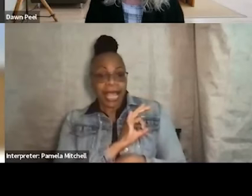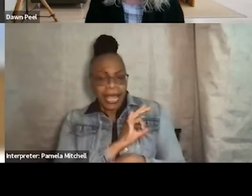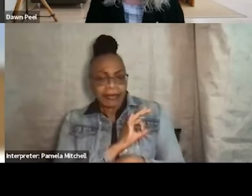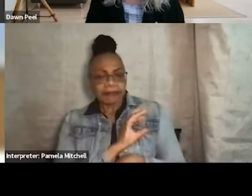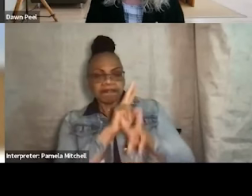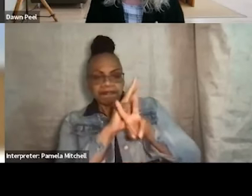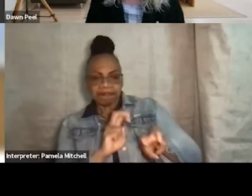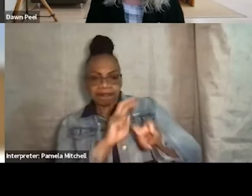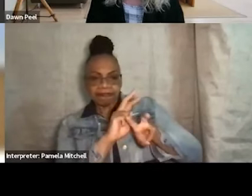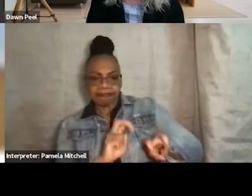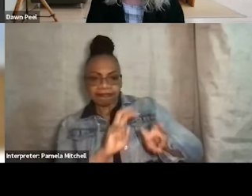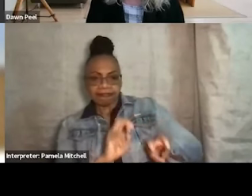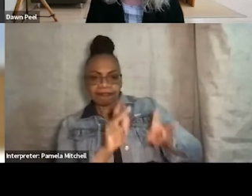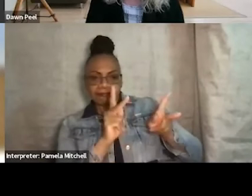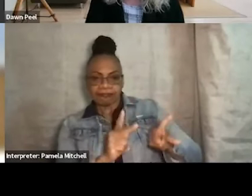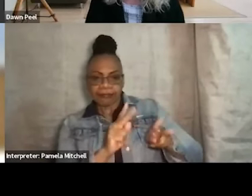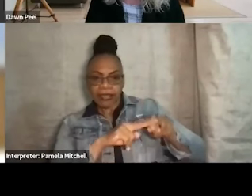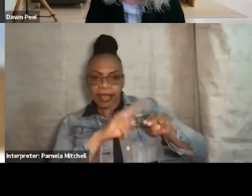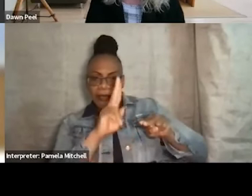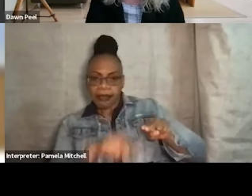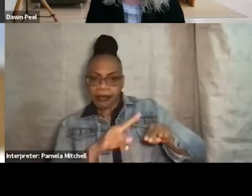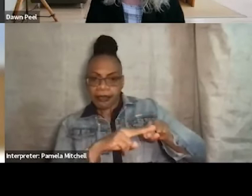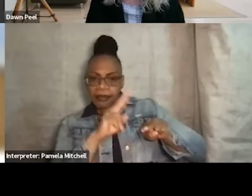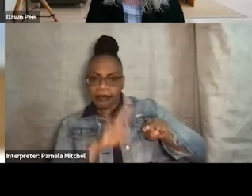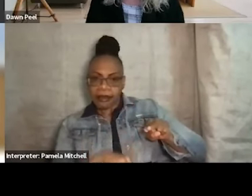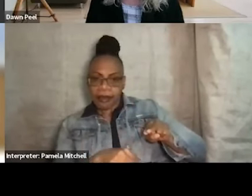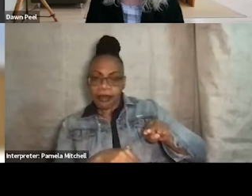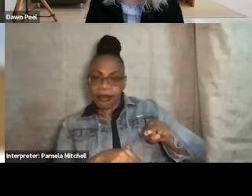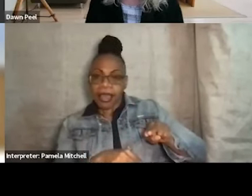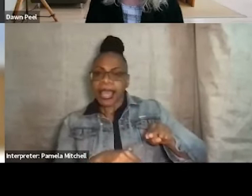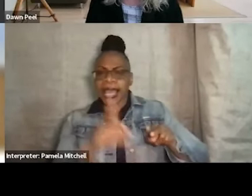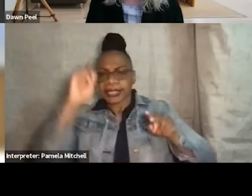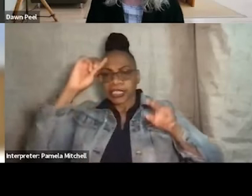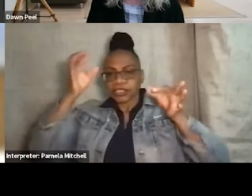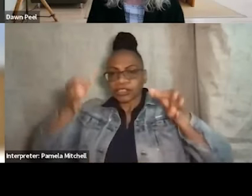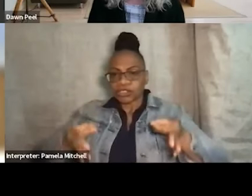They deescalate them whenever it's possible, and then they make a determination of next steps.